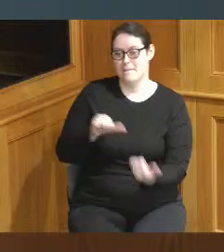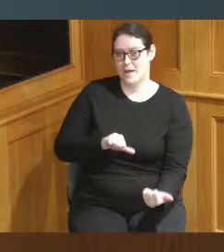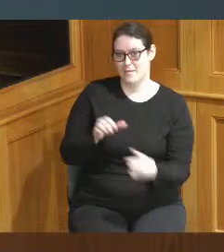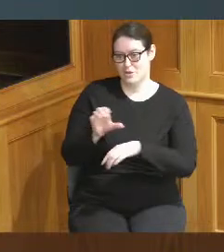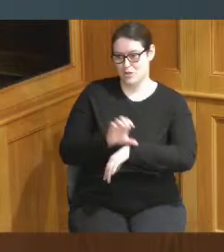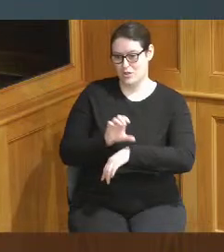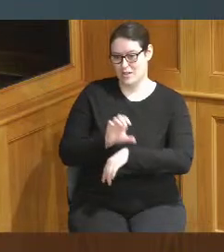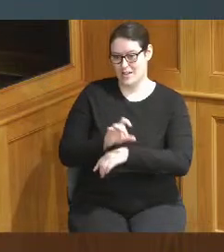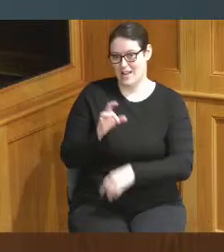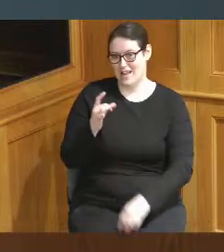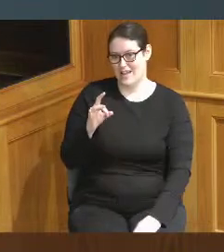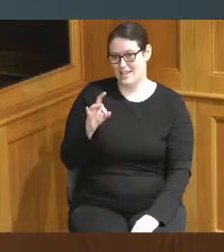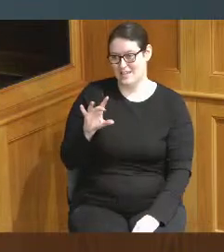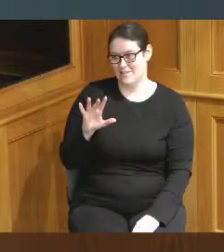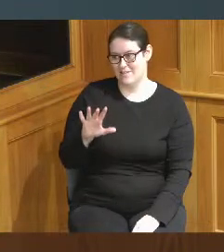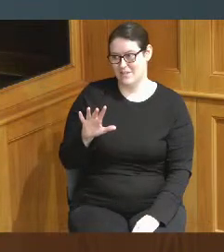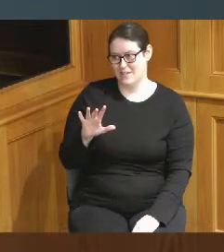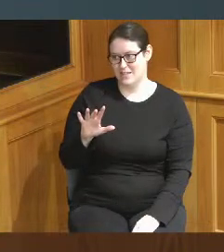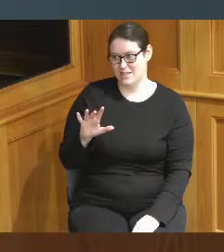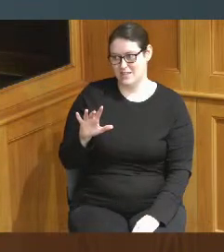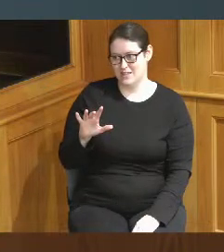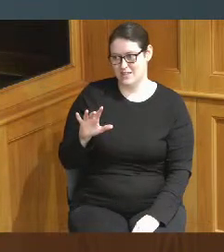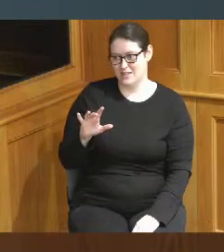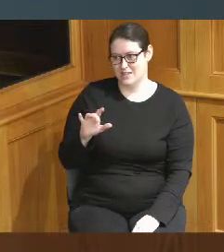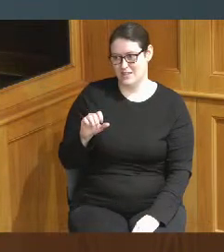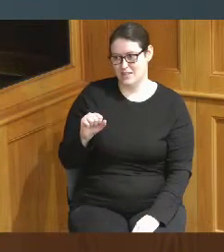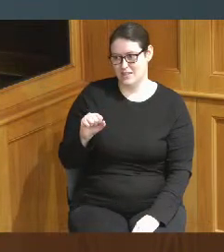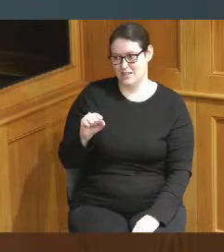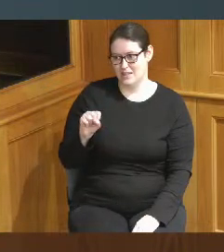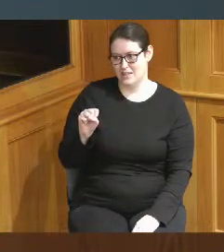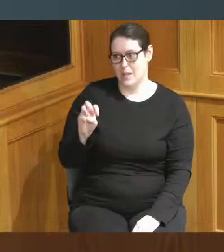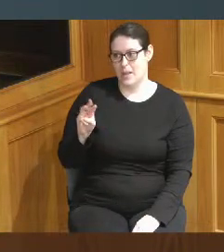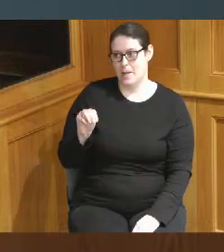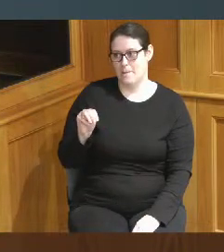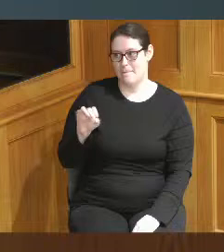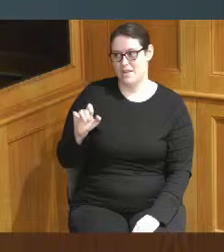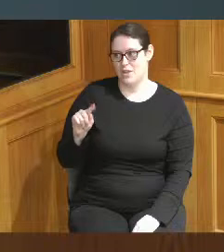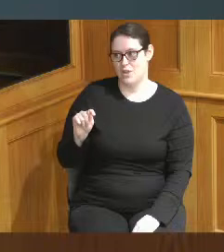going to put it on the table as we walk in there I know the state is doing a resolution the city